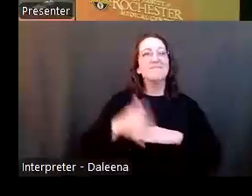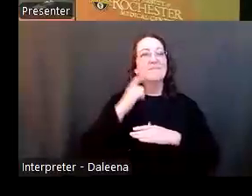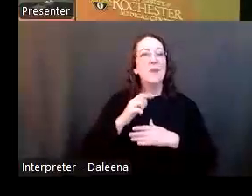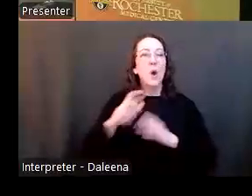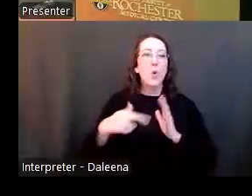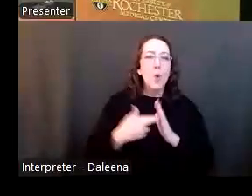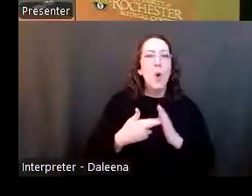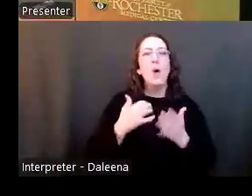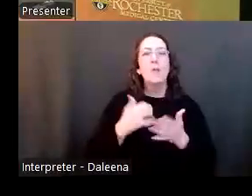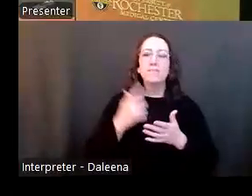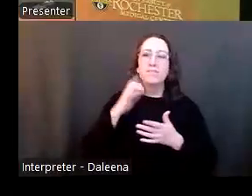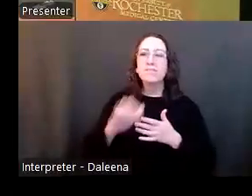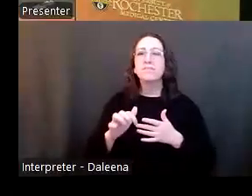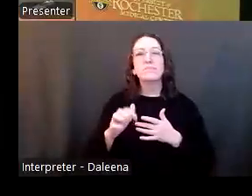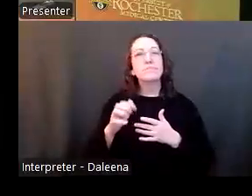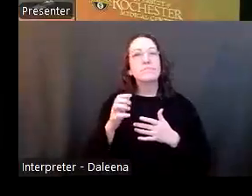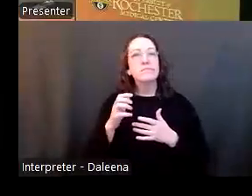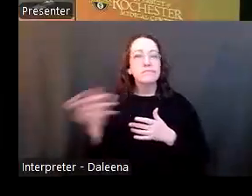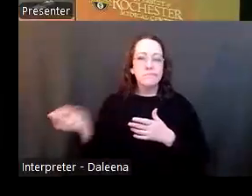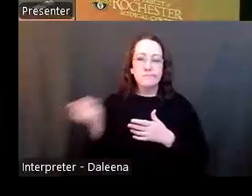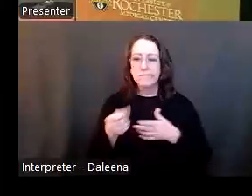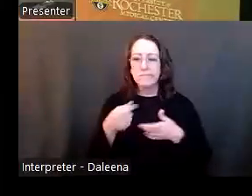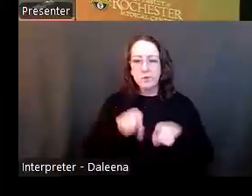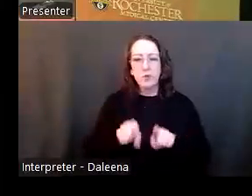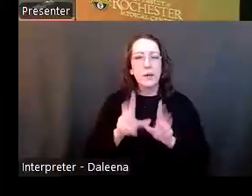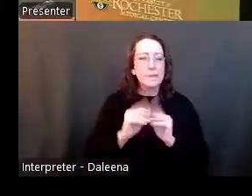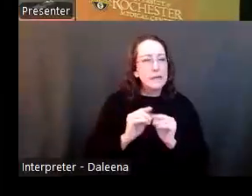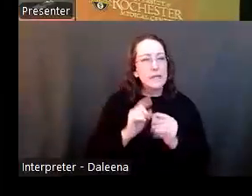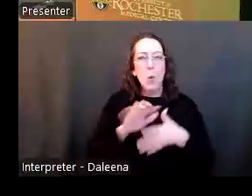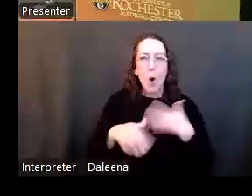trying to bring to those meetings um so that we are kind of all thinking together about what we're